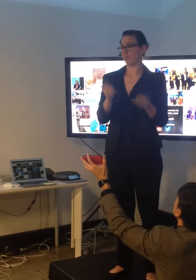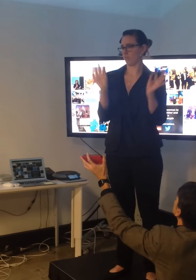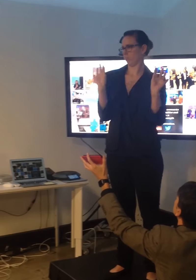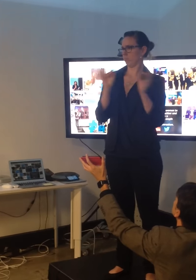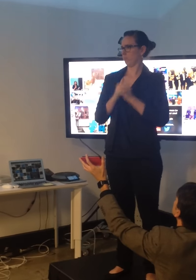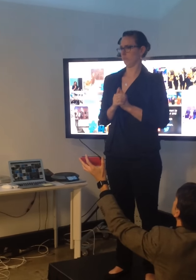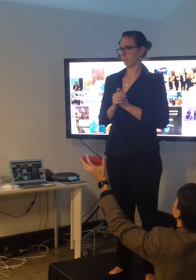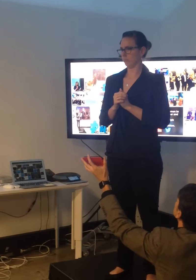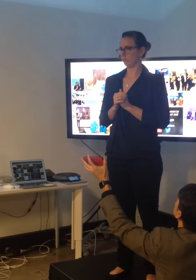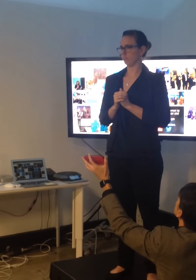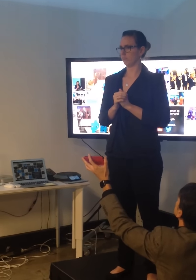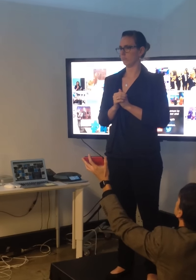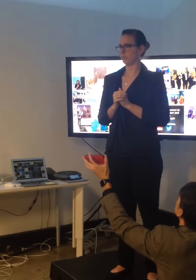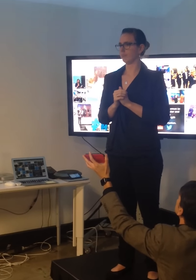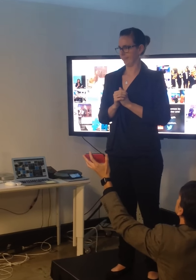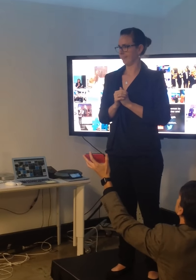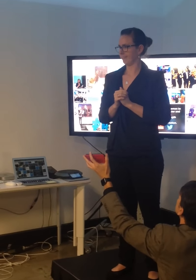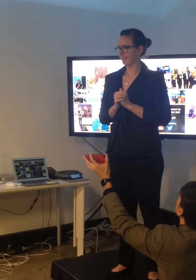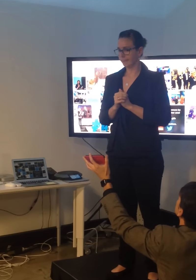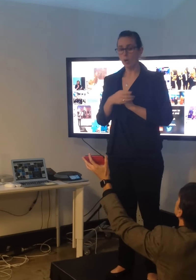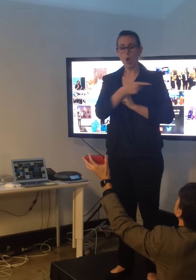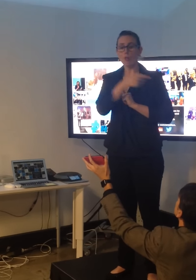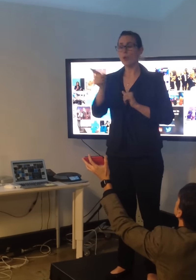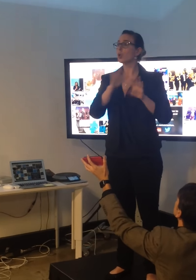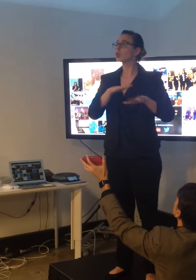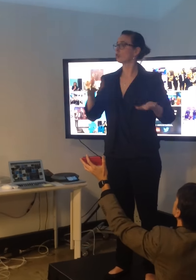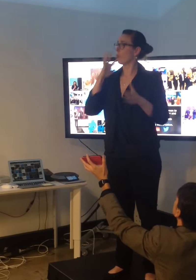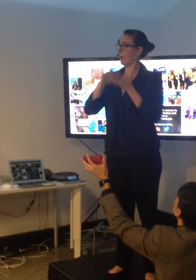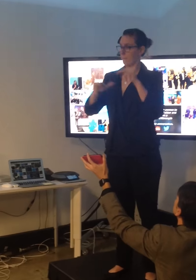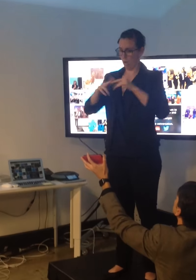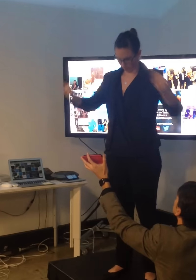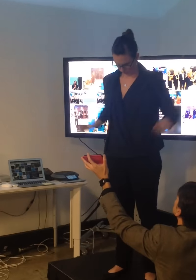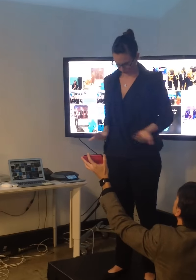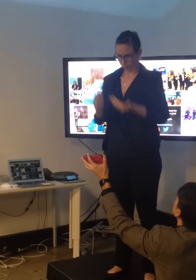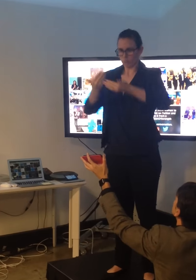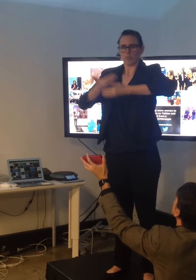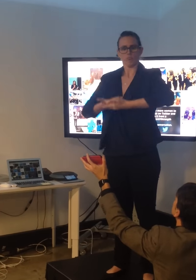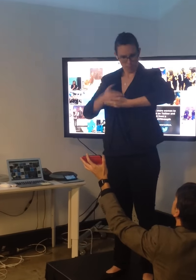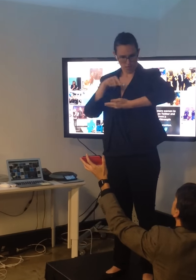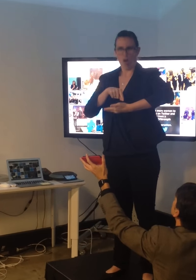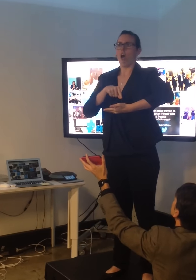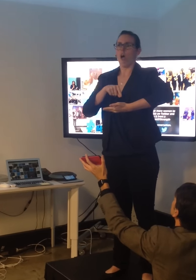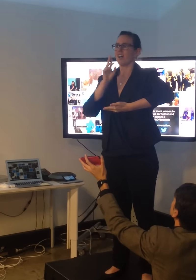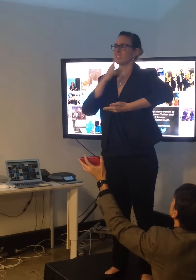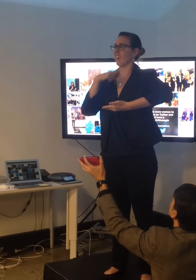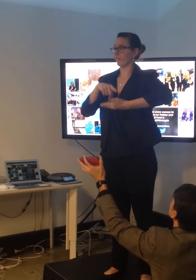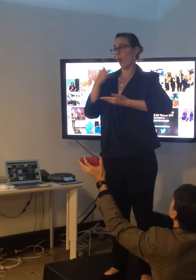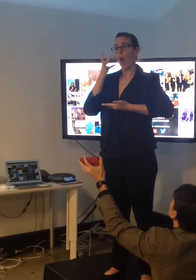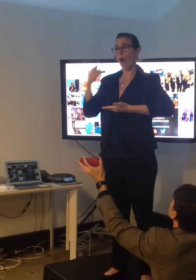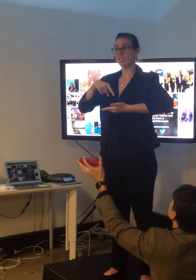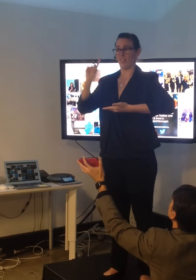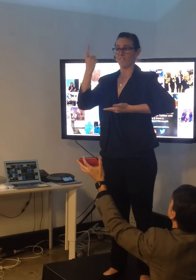which means their culture and language is not transmitted to them in the same way. Those children, when their parents give birth to these babies,